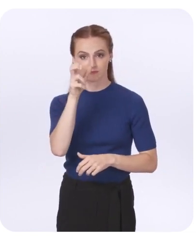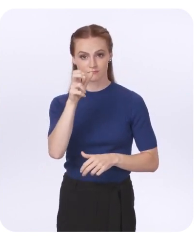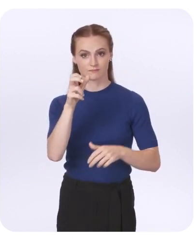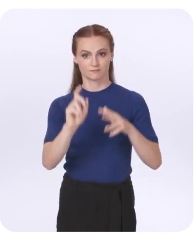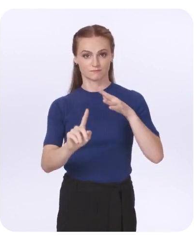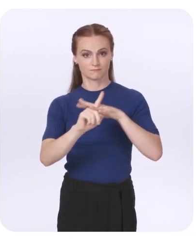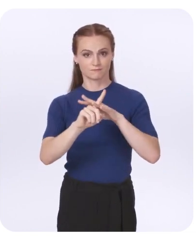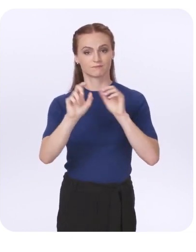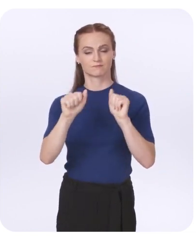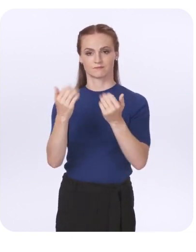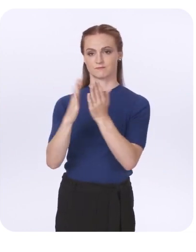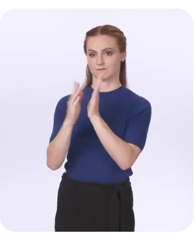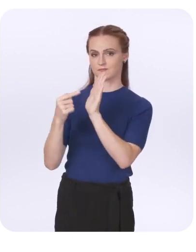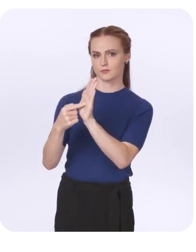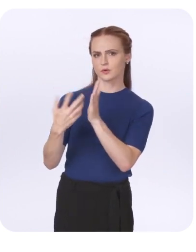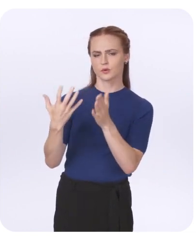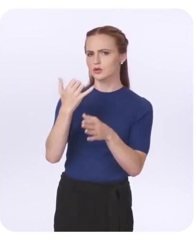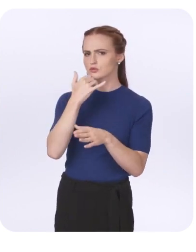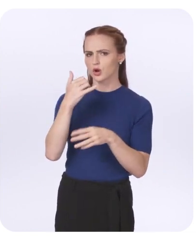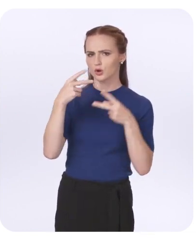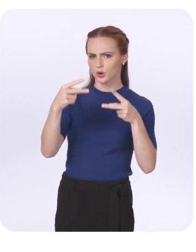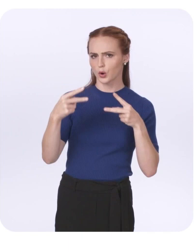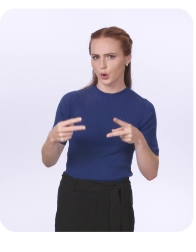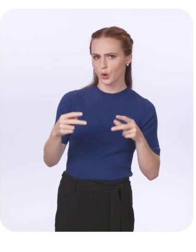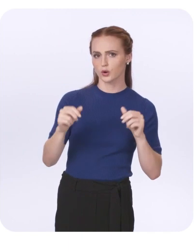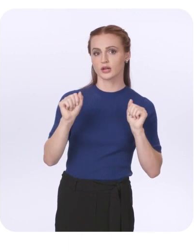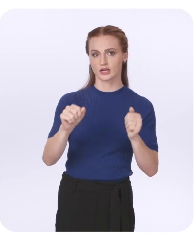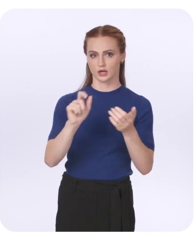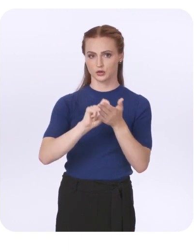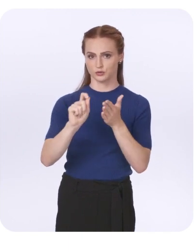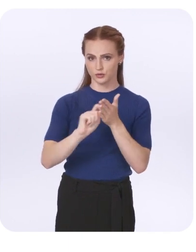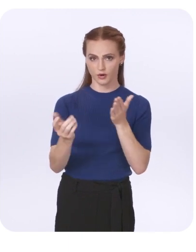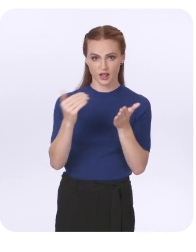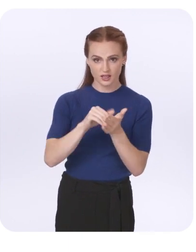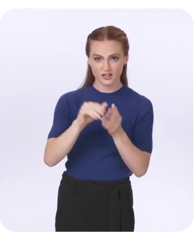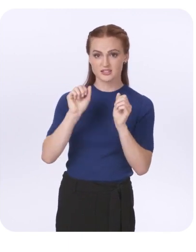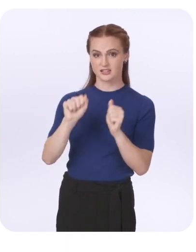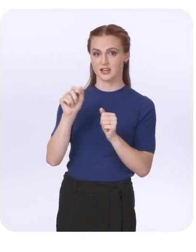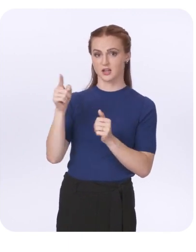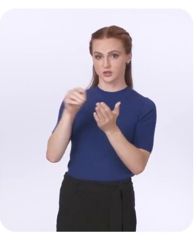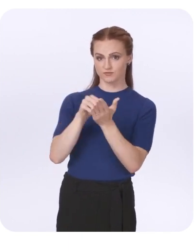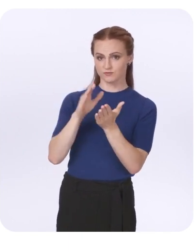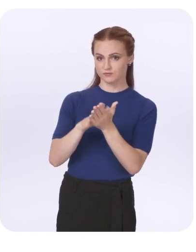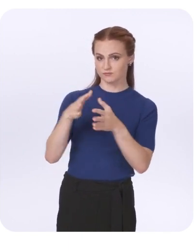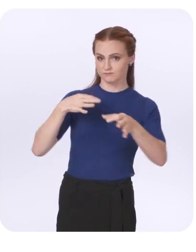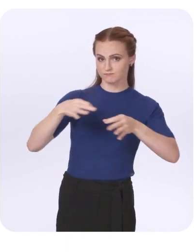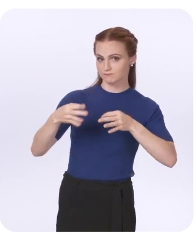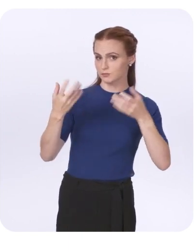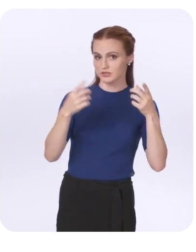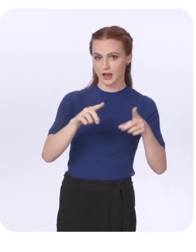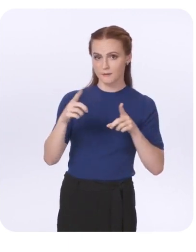Or “can you rewrite this? Can you document and tell me what’s happening?” Or simply “can you complete the rest of this function?”